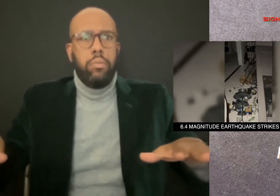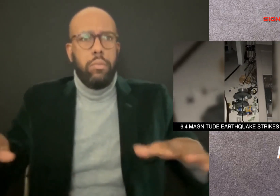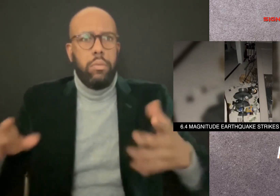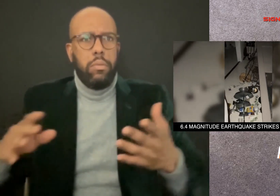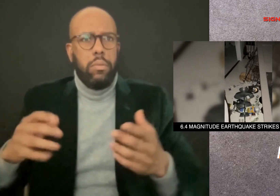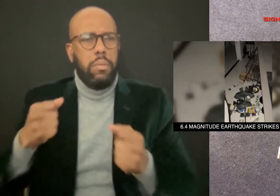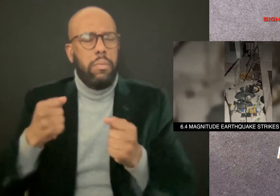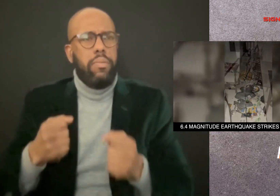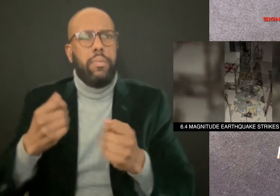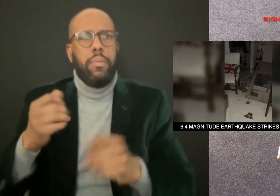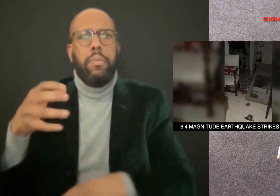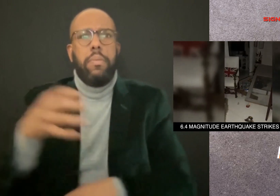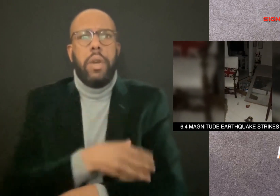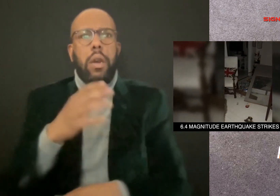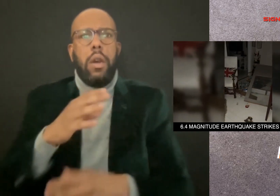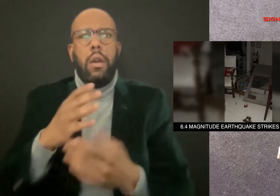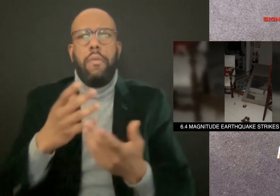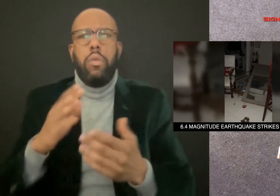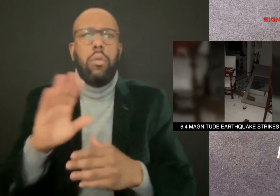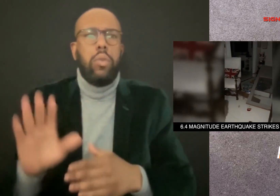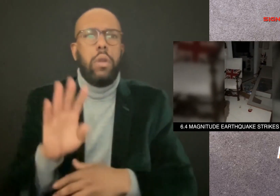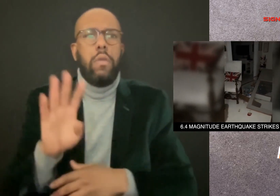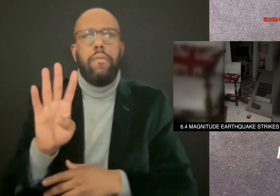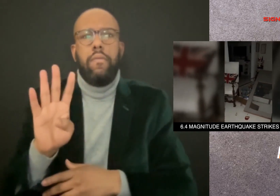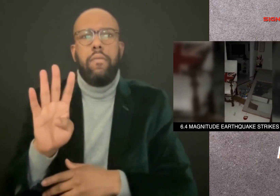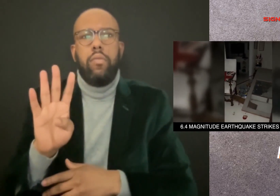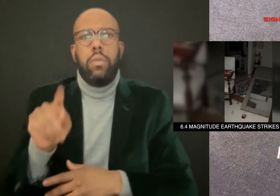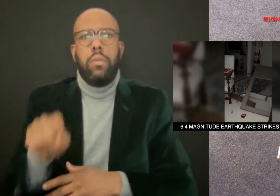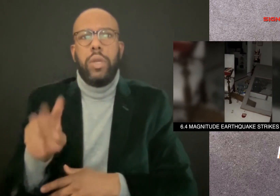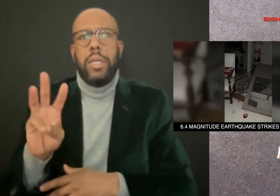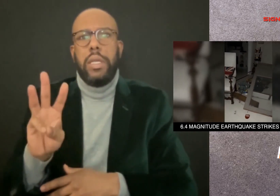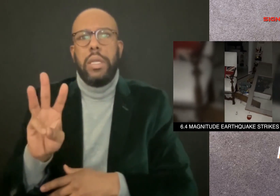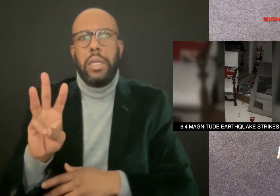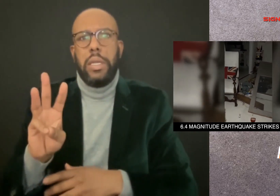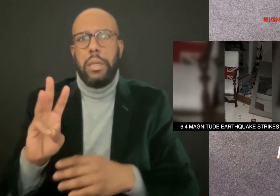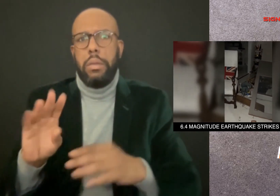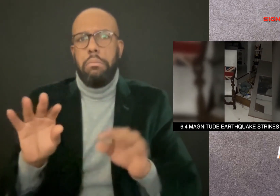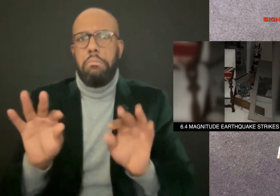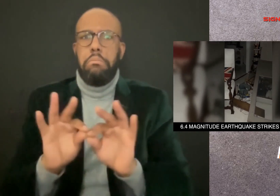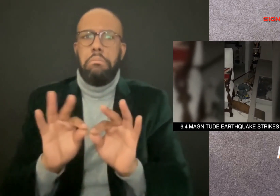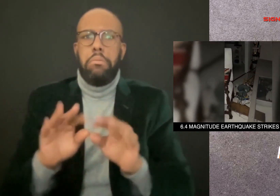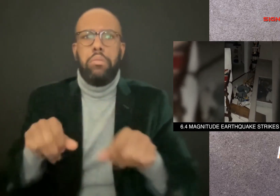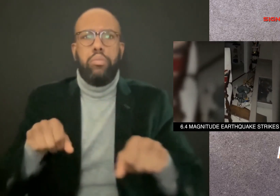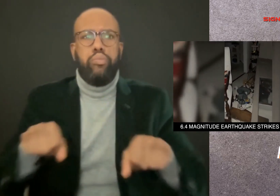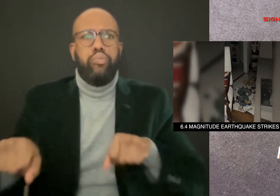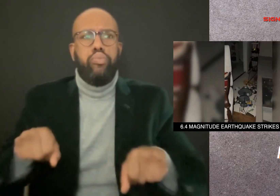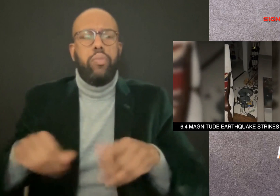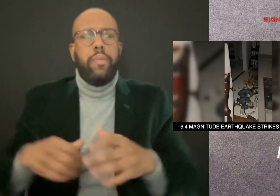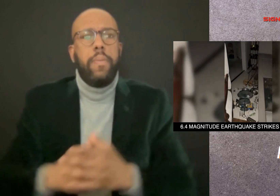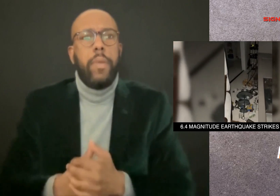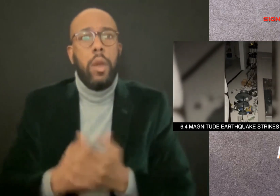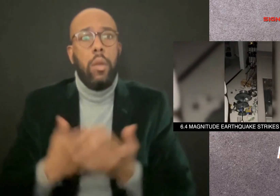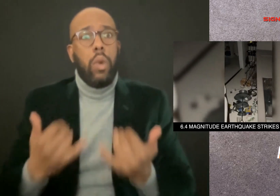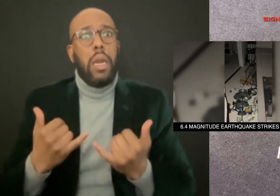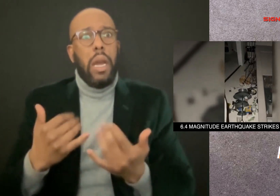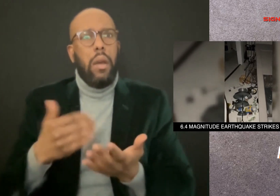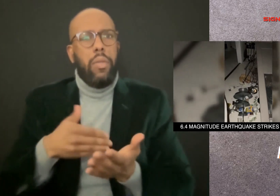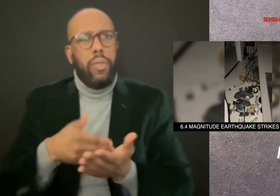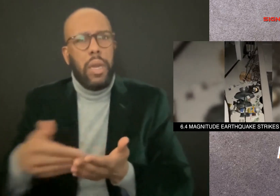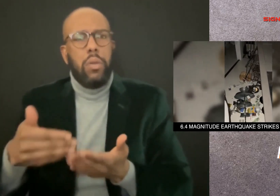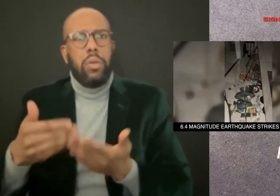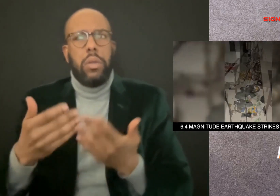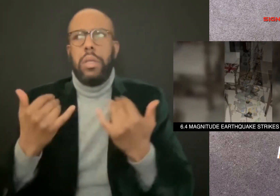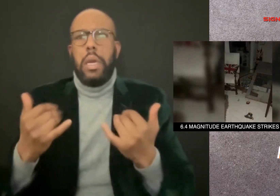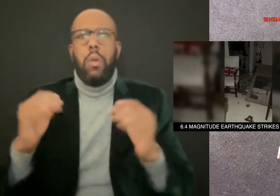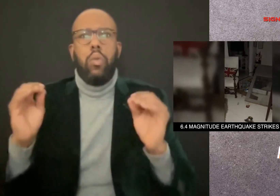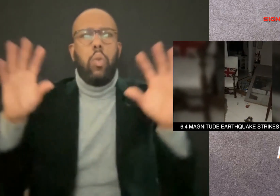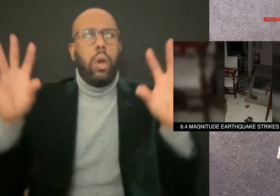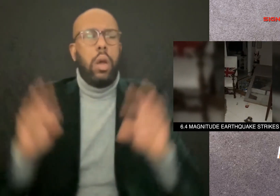afterwards some as powerful as 4.6 magnitude right now thousands of people are without